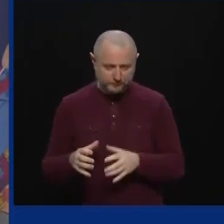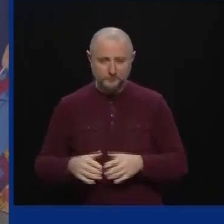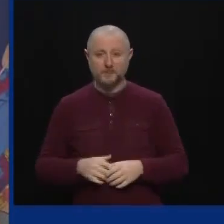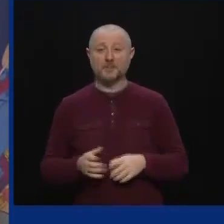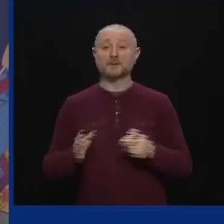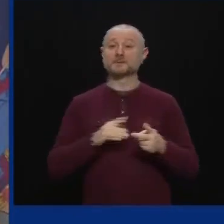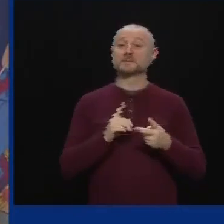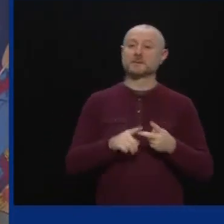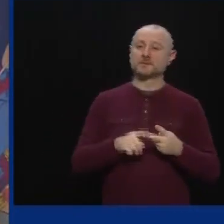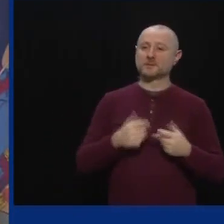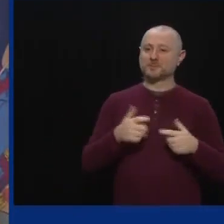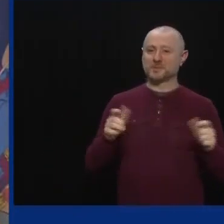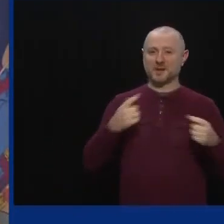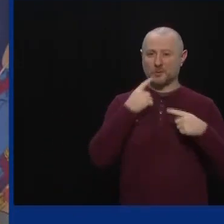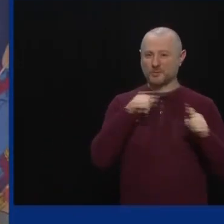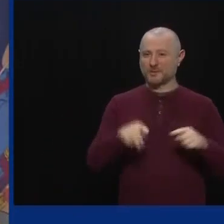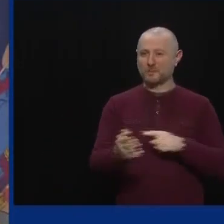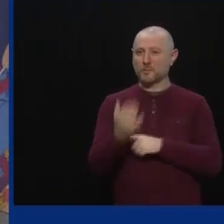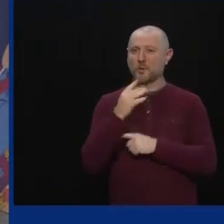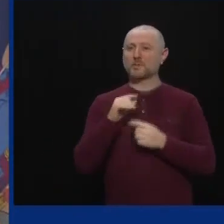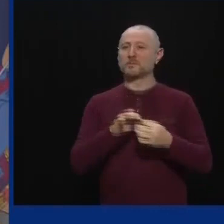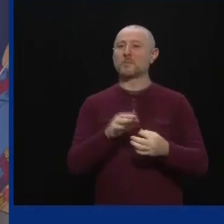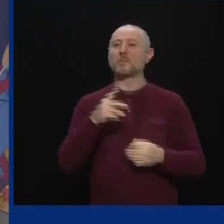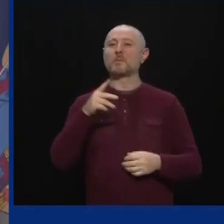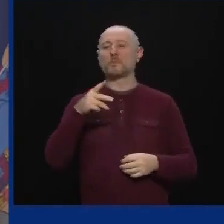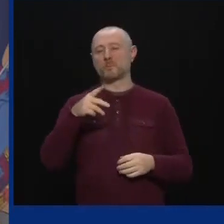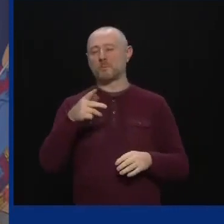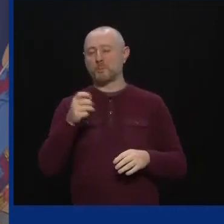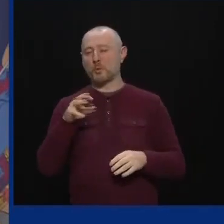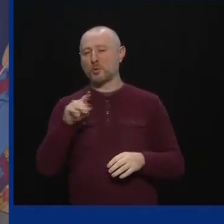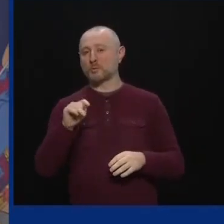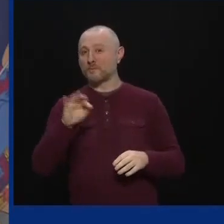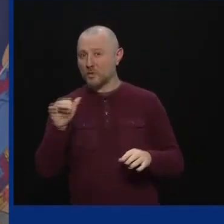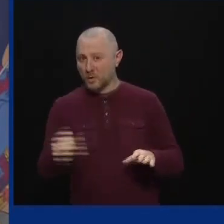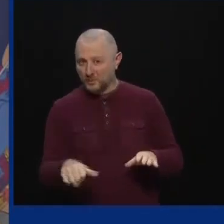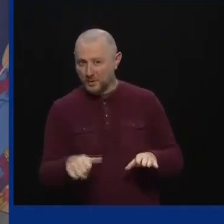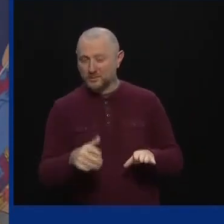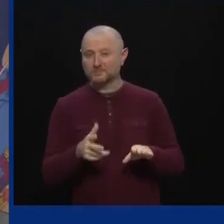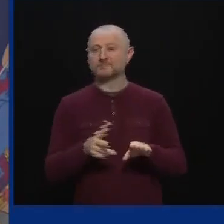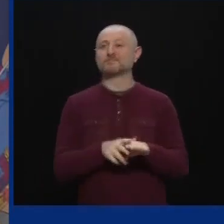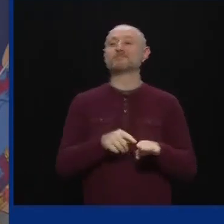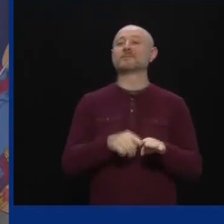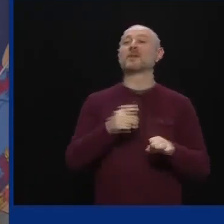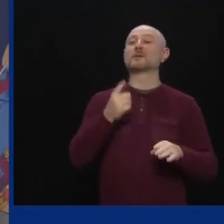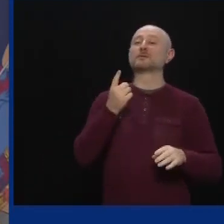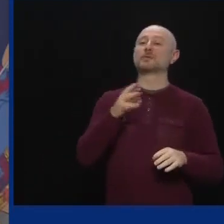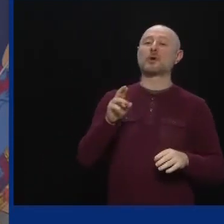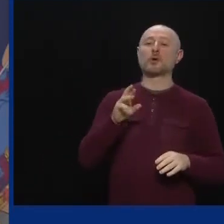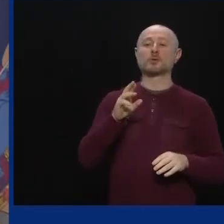TIMES TODAY NOW. WE HAD BREAKFAST WITH MAYORS